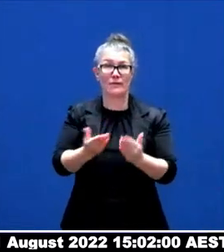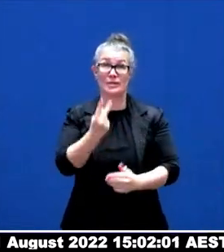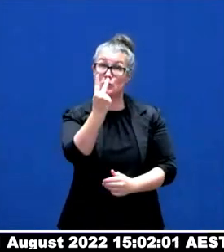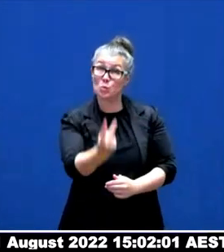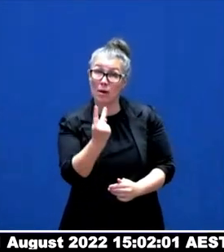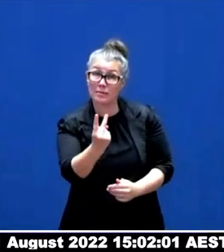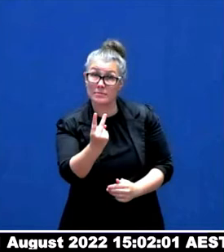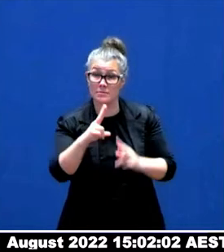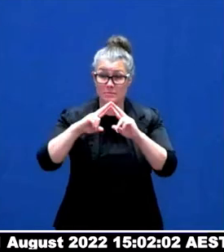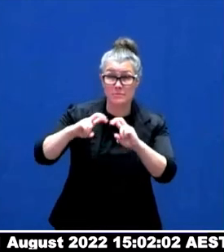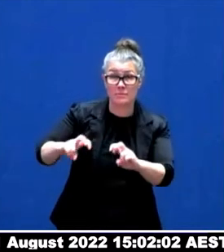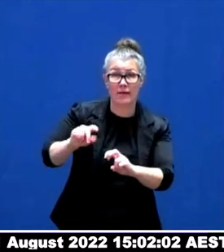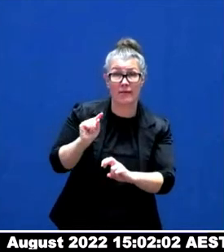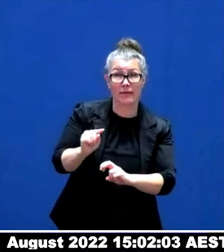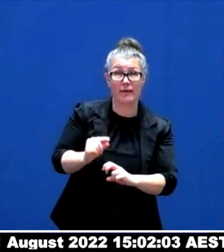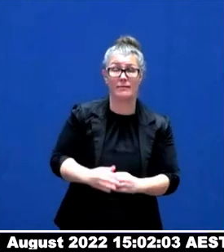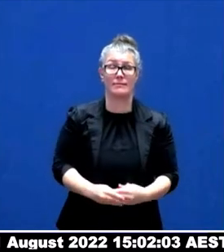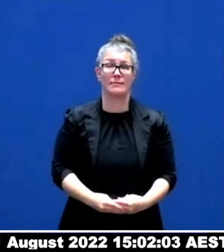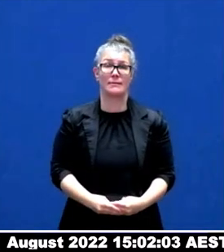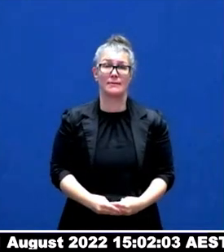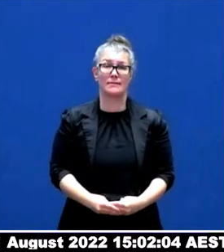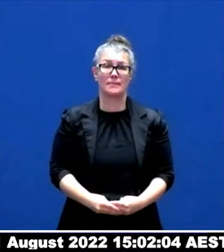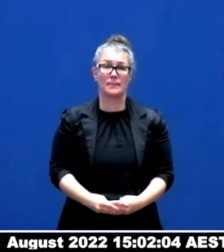That would be difficult.